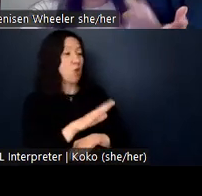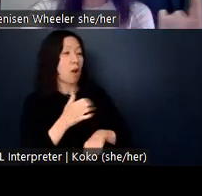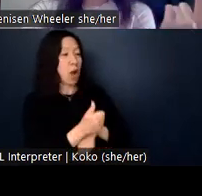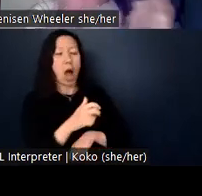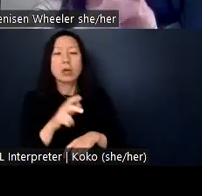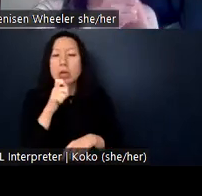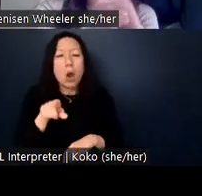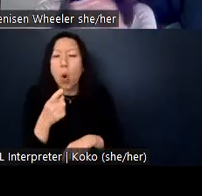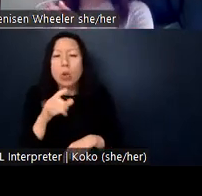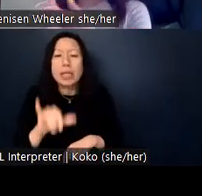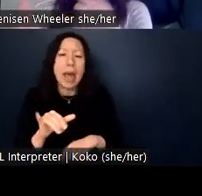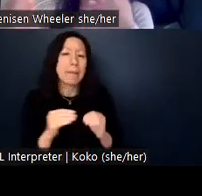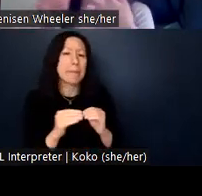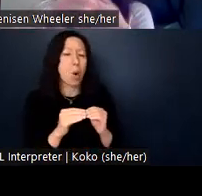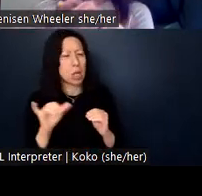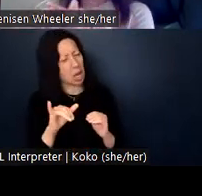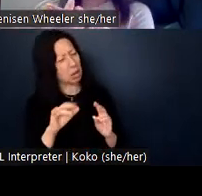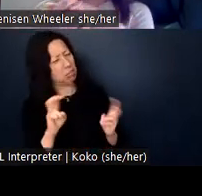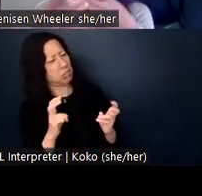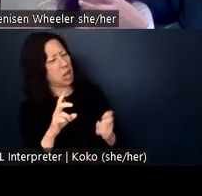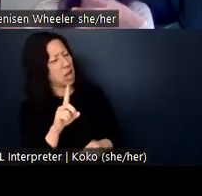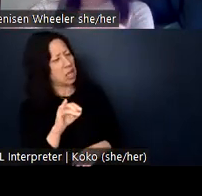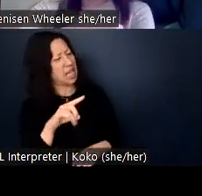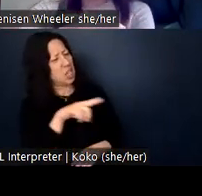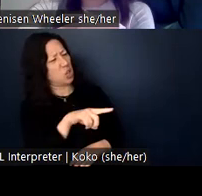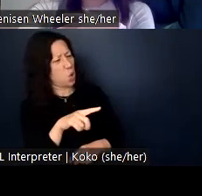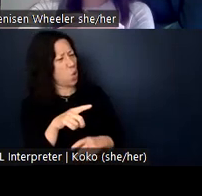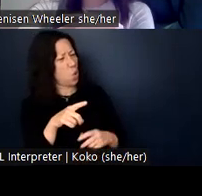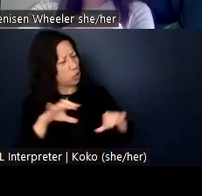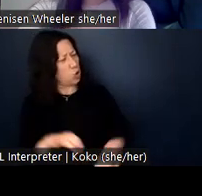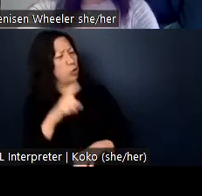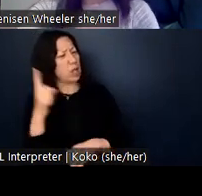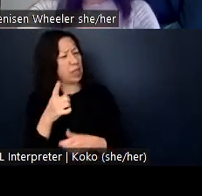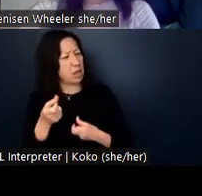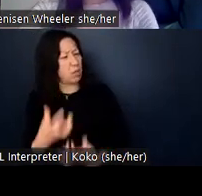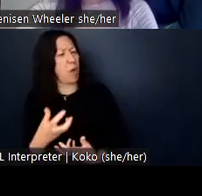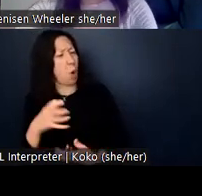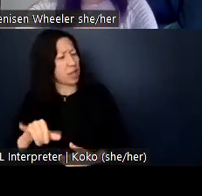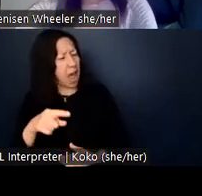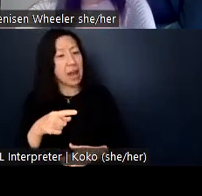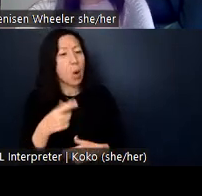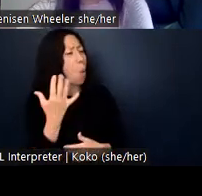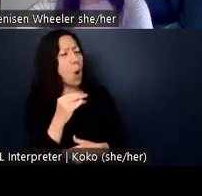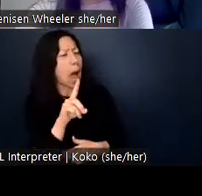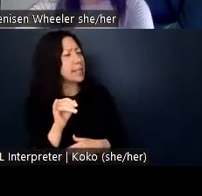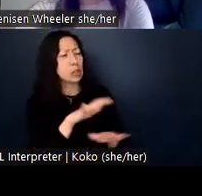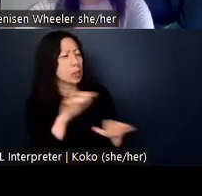like do you provoke them why didn't you leave? 13:28:13 Are you sure that happens?